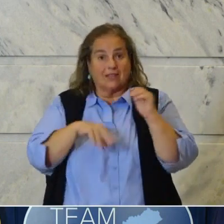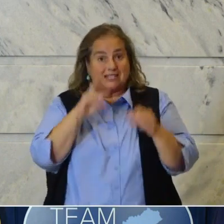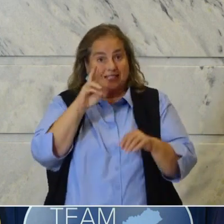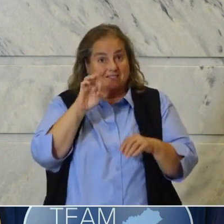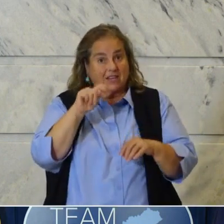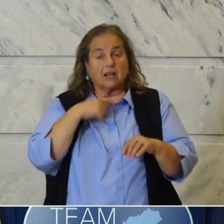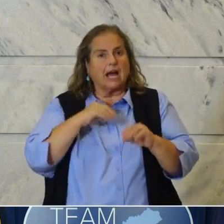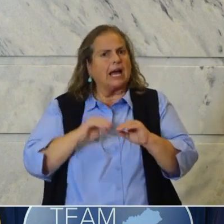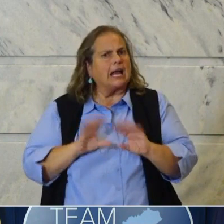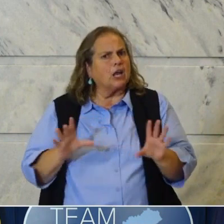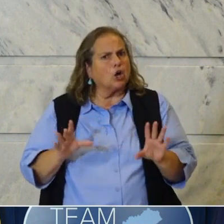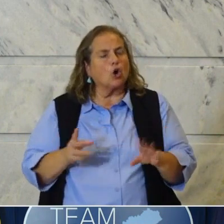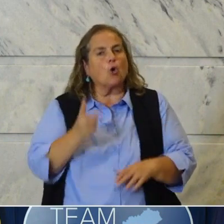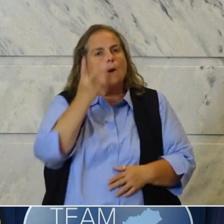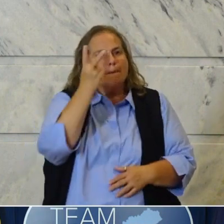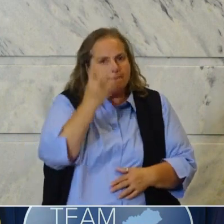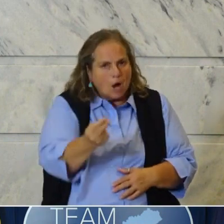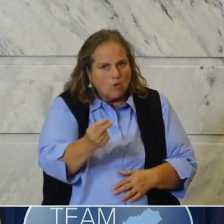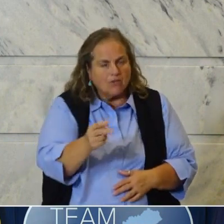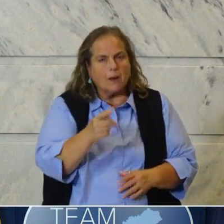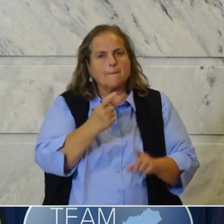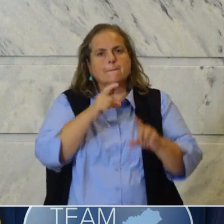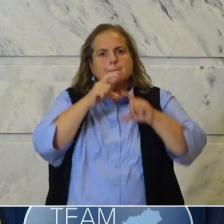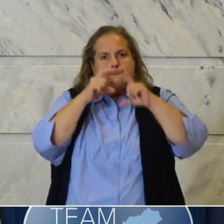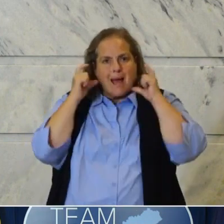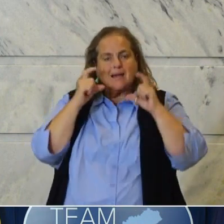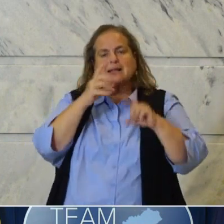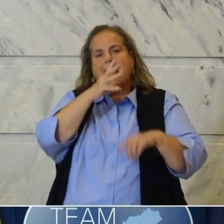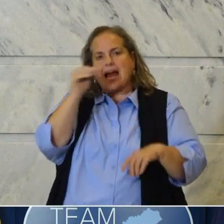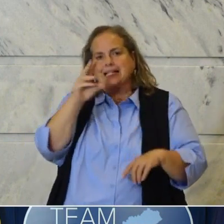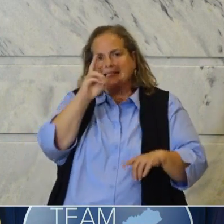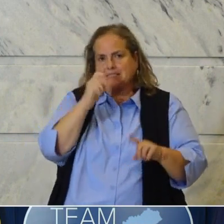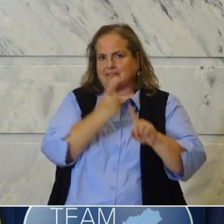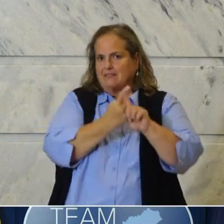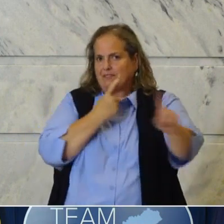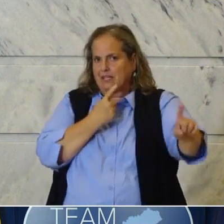is both the mask and the 6 ft. It is not one or the other. It is both. You